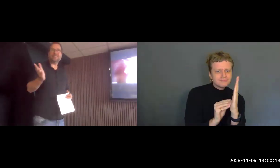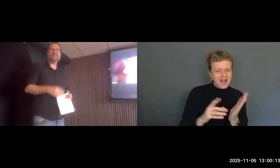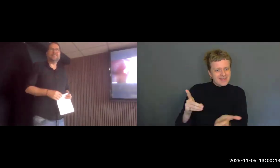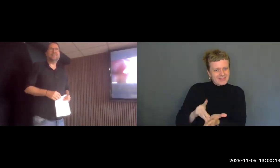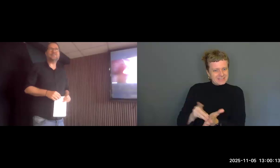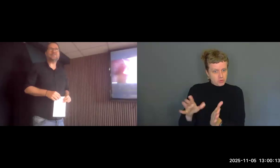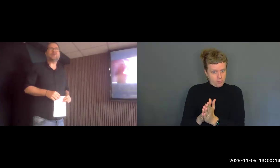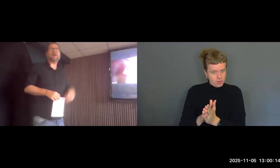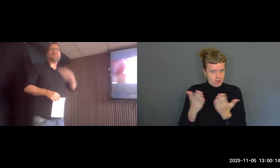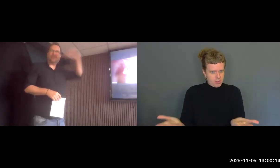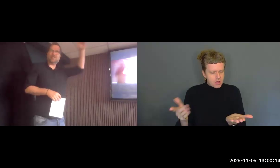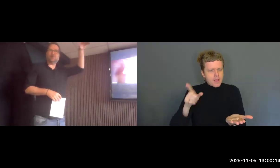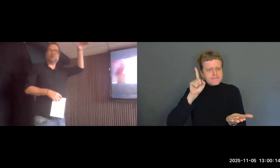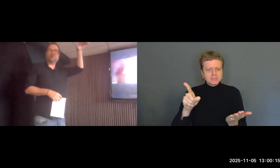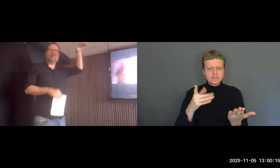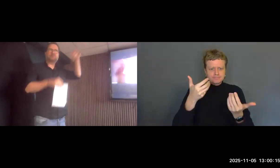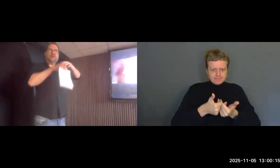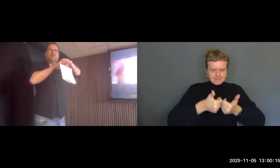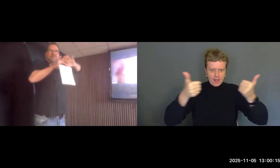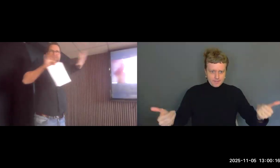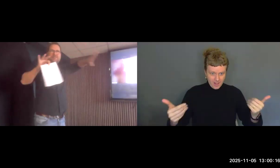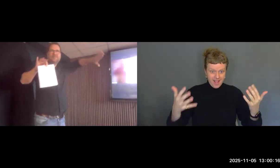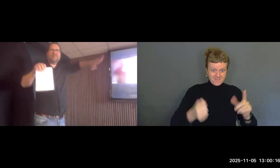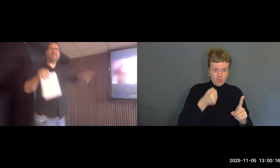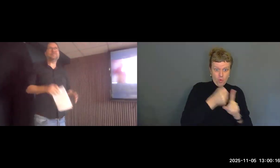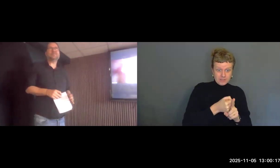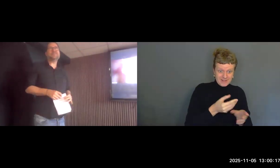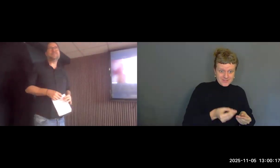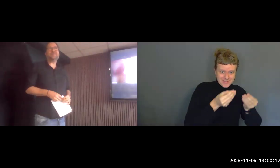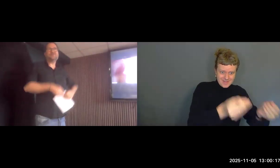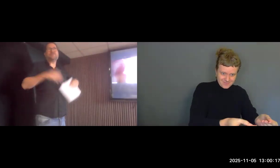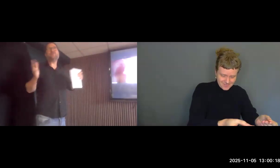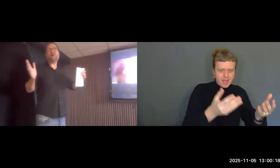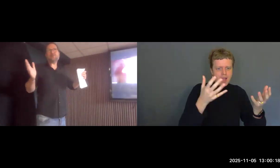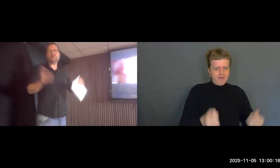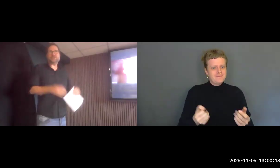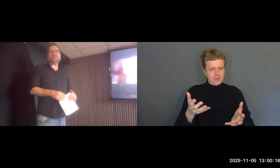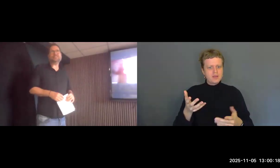So they have a single origin, but they've… You know, driven apart from each other.